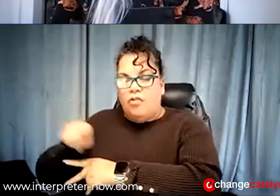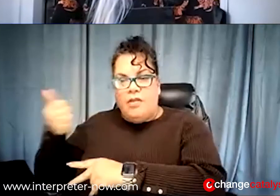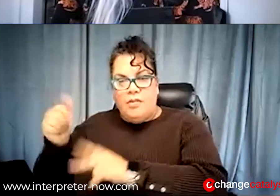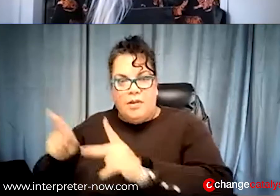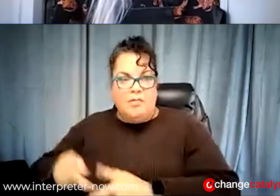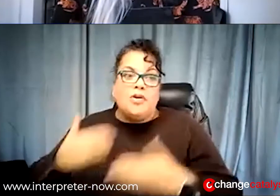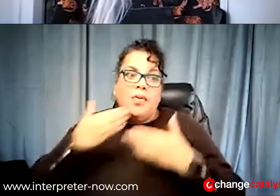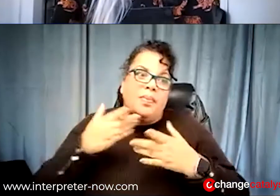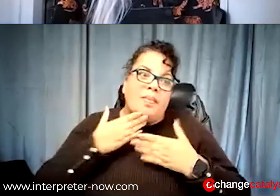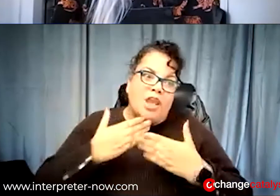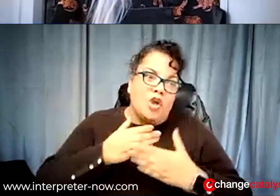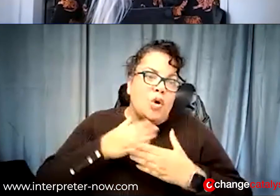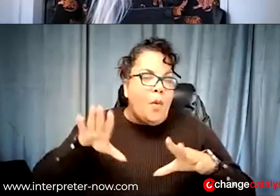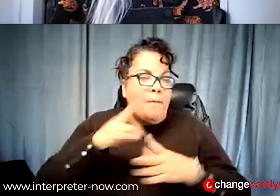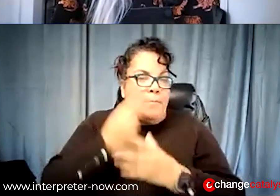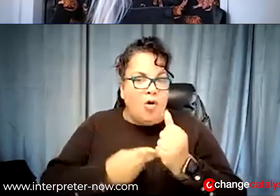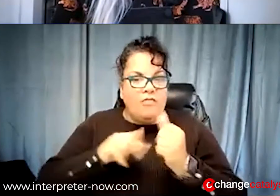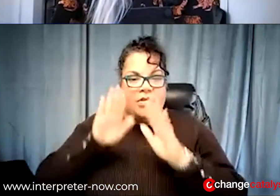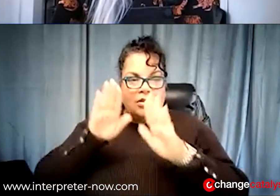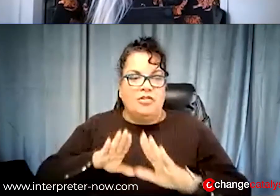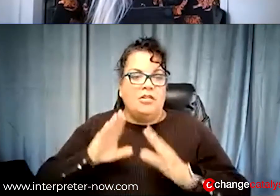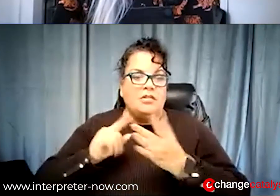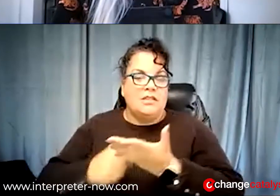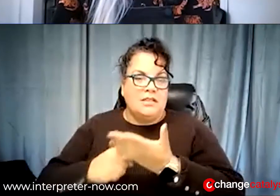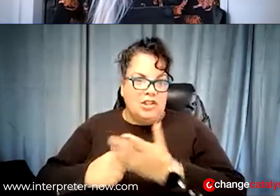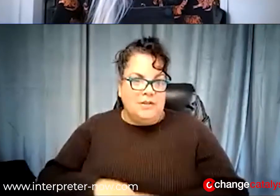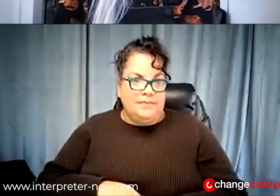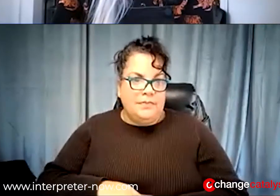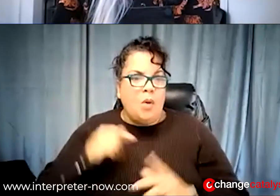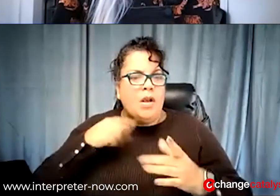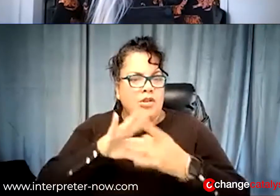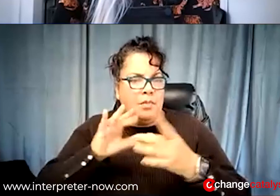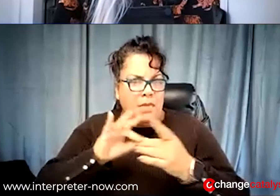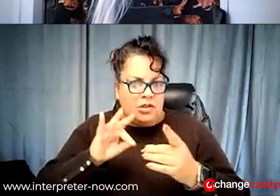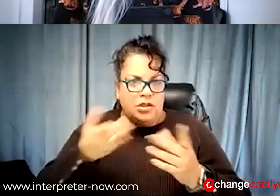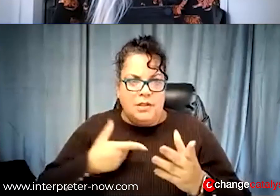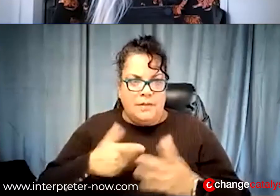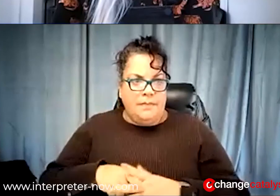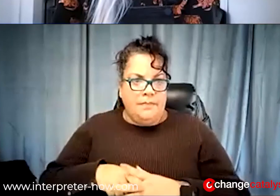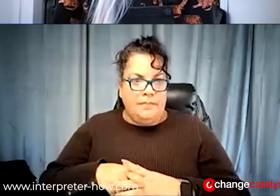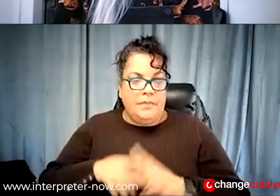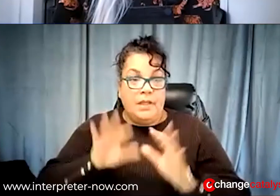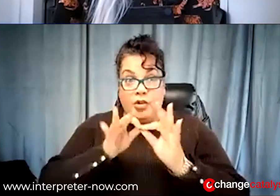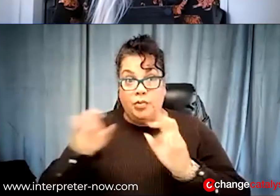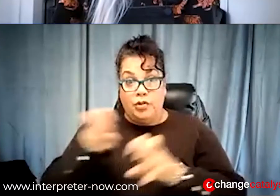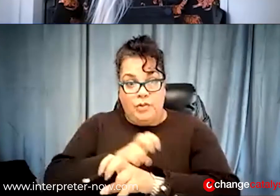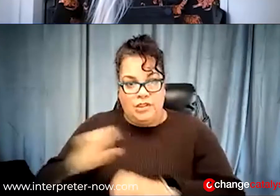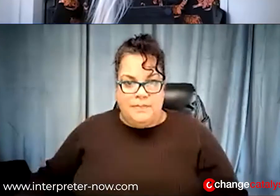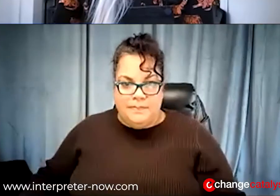I want to also just mention, there's a couple of episodes that if you're interested in this